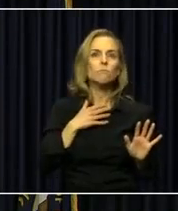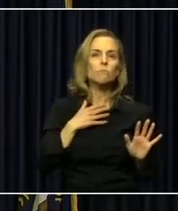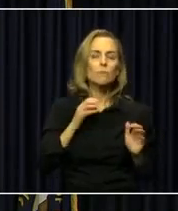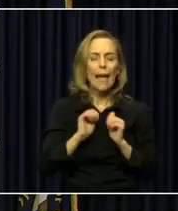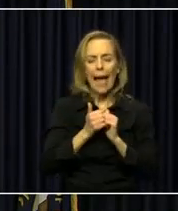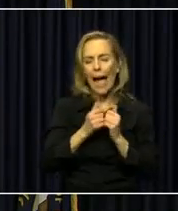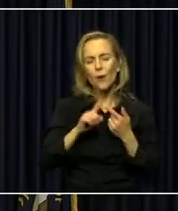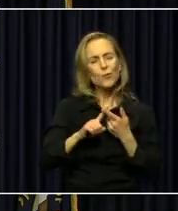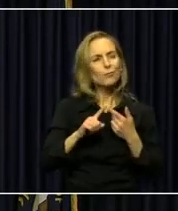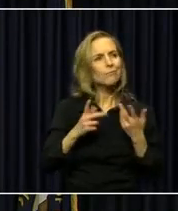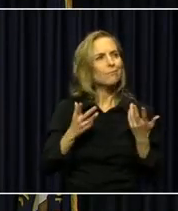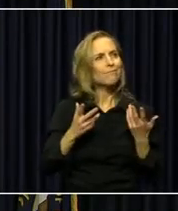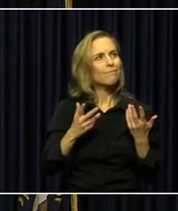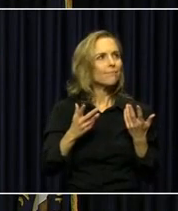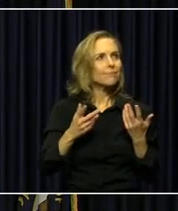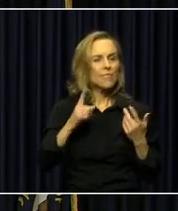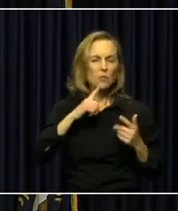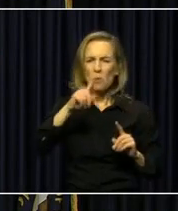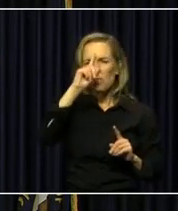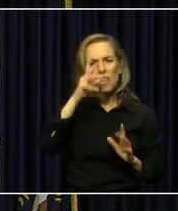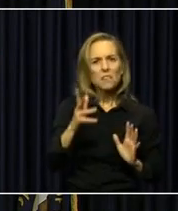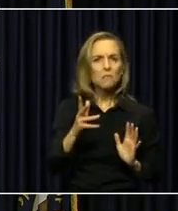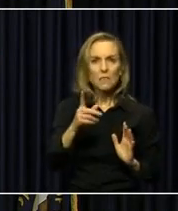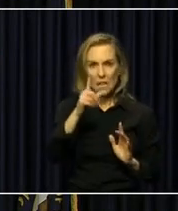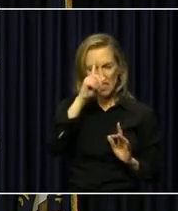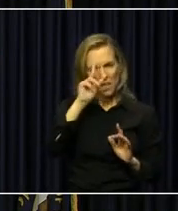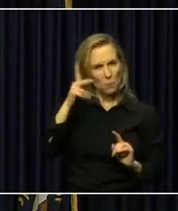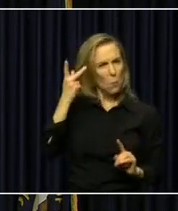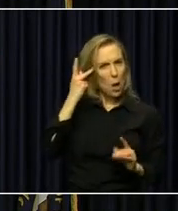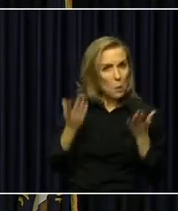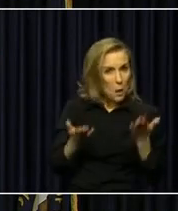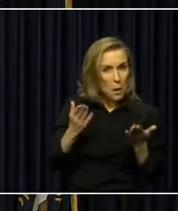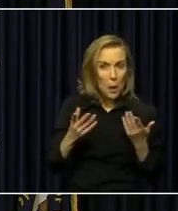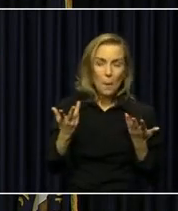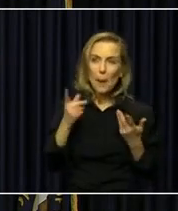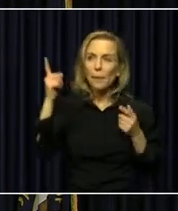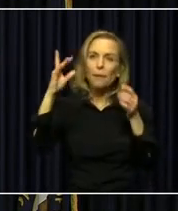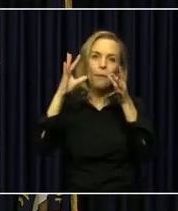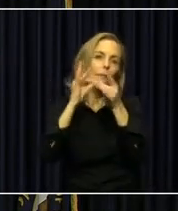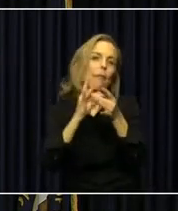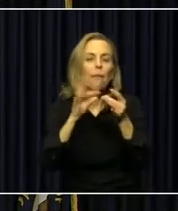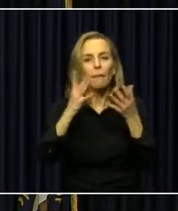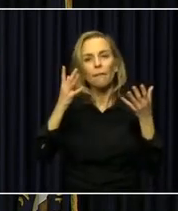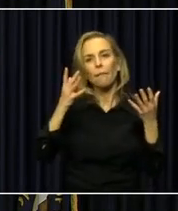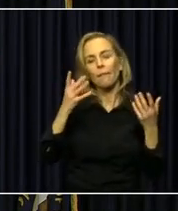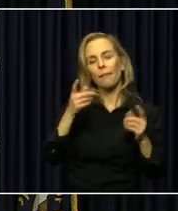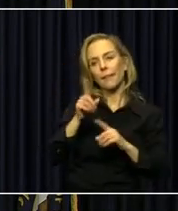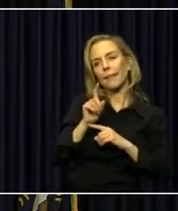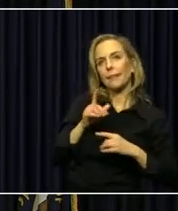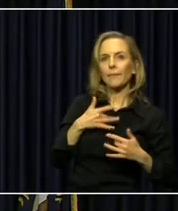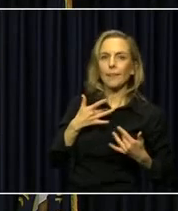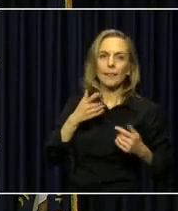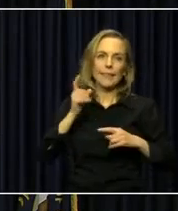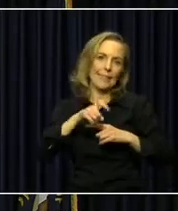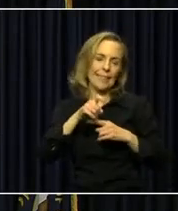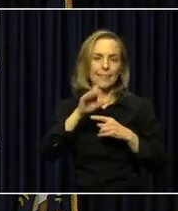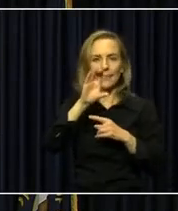MATERIALS, THE SWABS AND THE REAGENT, OR WITH SOME OF THESE